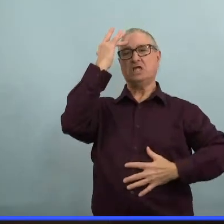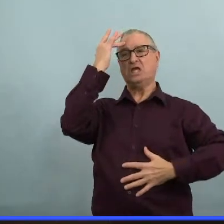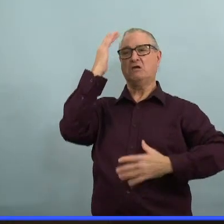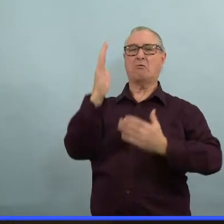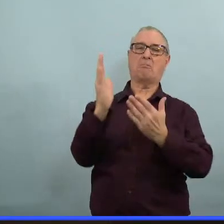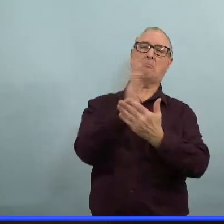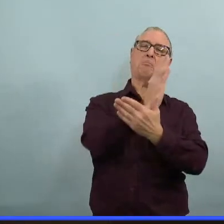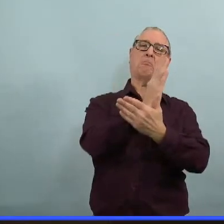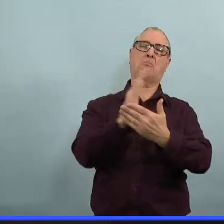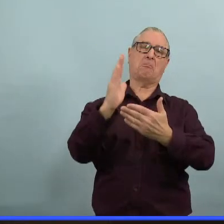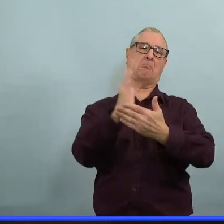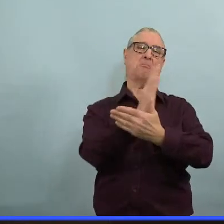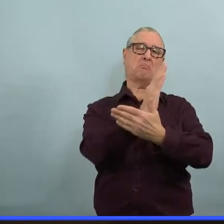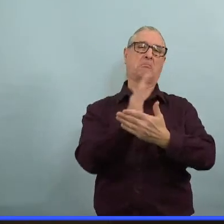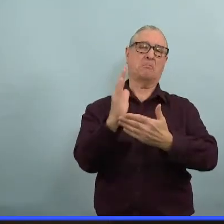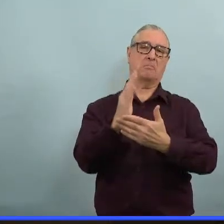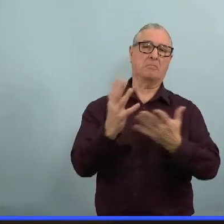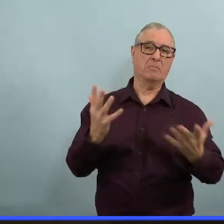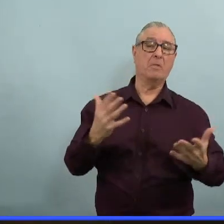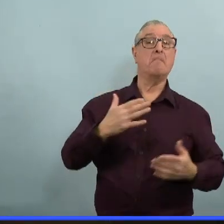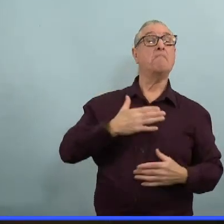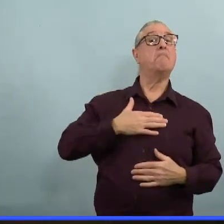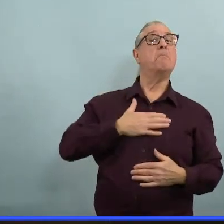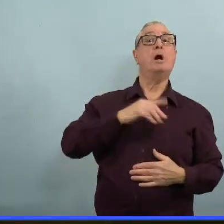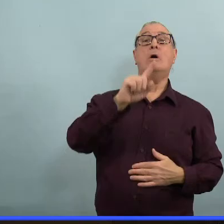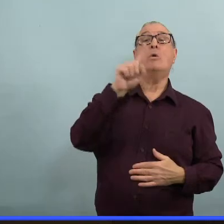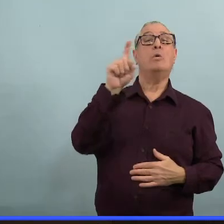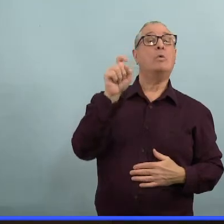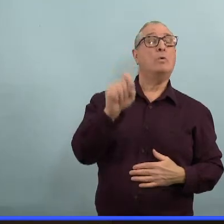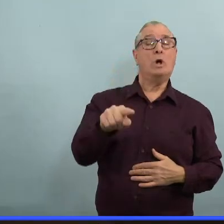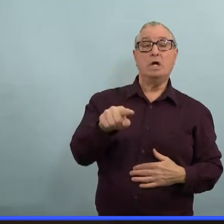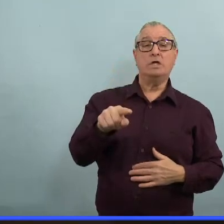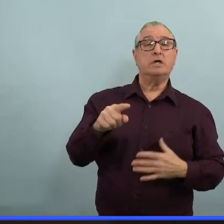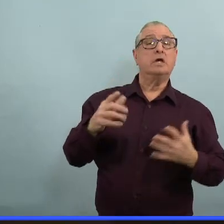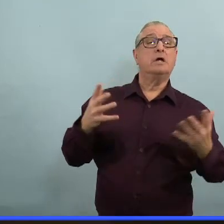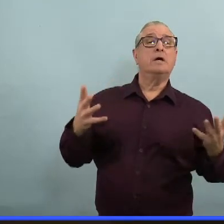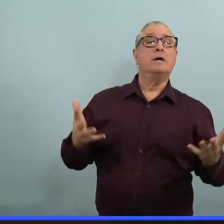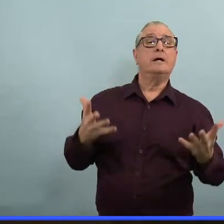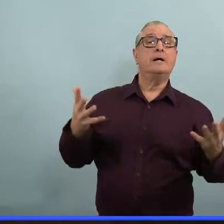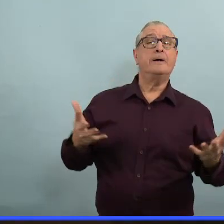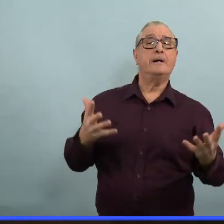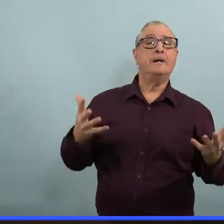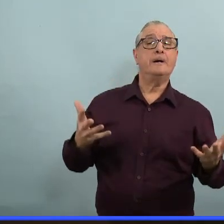comfortable with allowing thousands of people in an area even if they have to be fully vaccinated